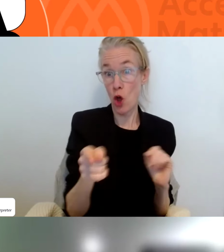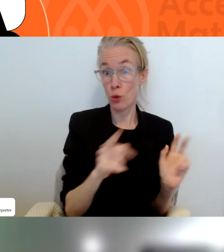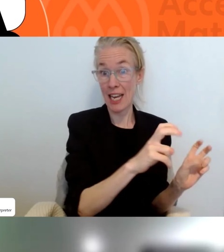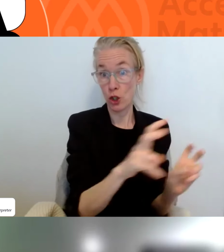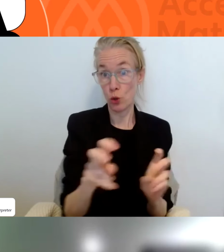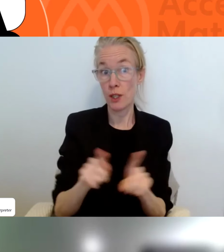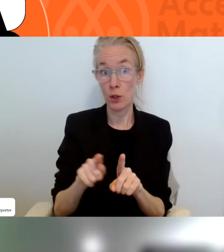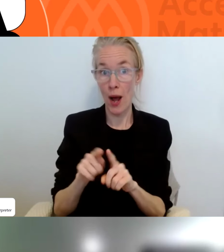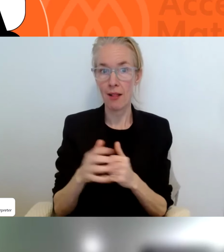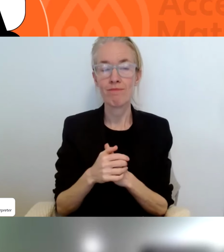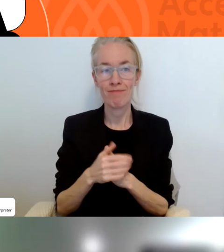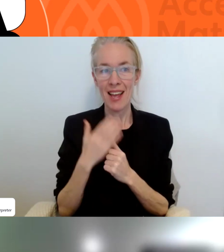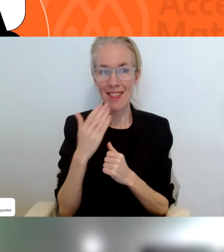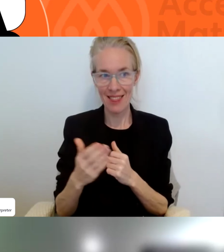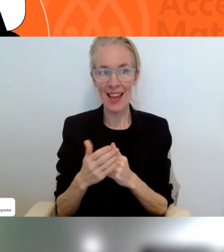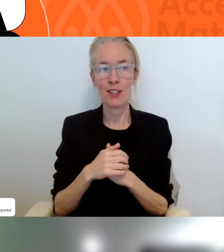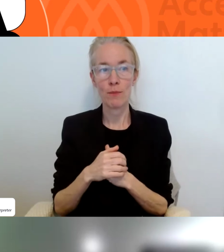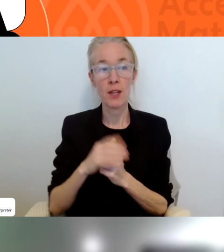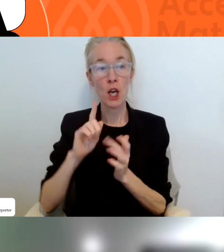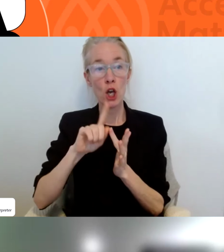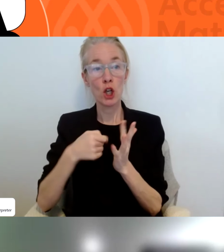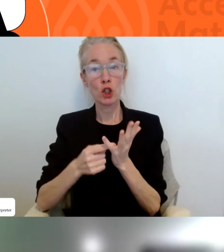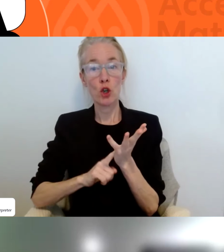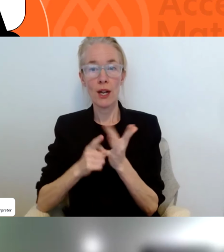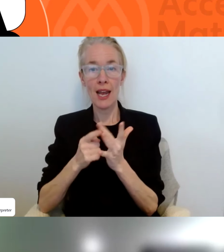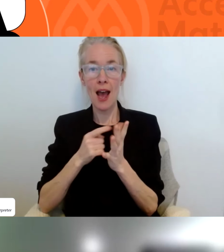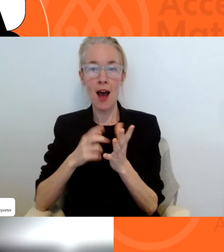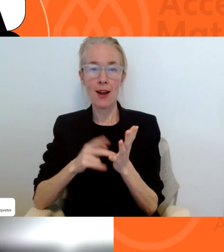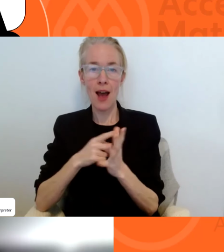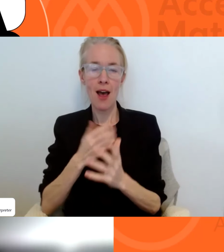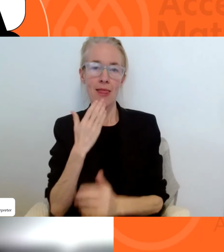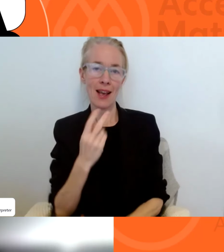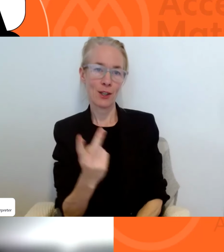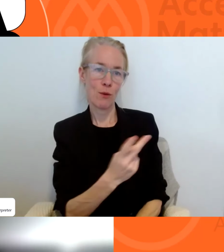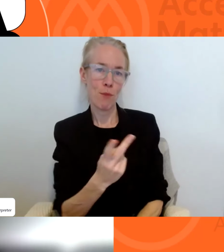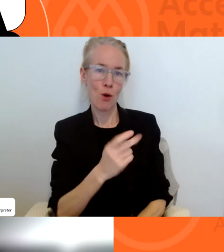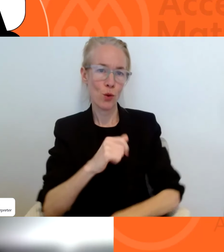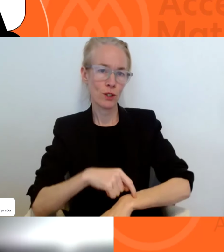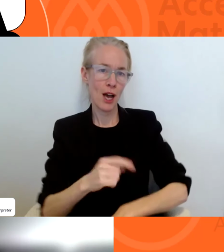Kieran and Priyanca for taking the time to join us today. And